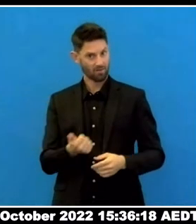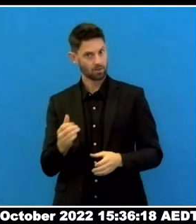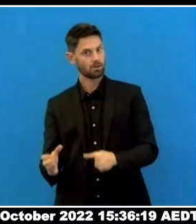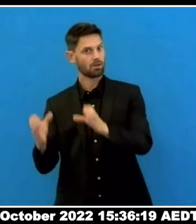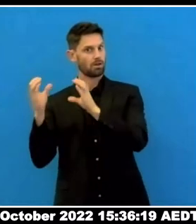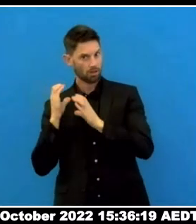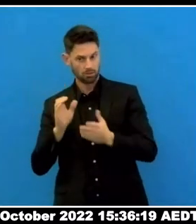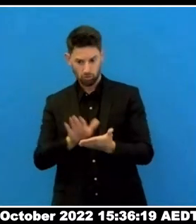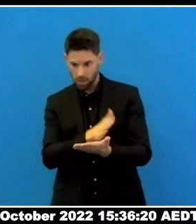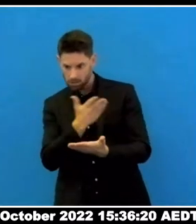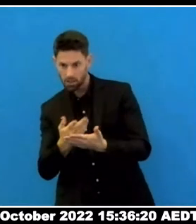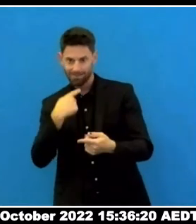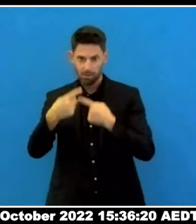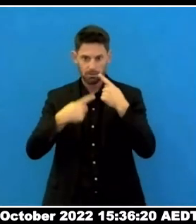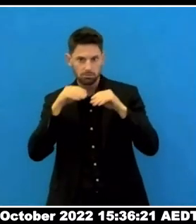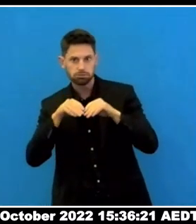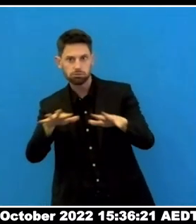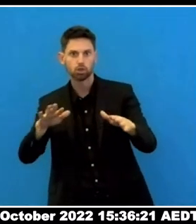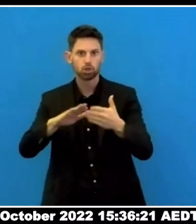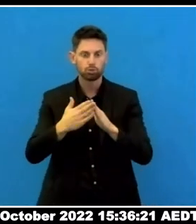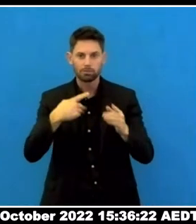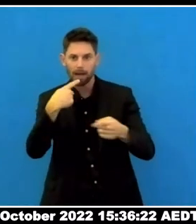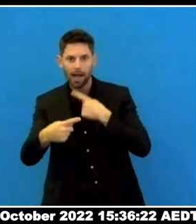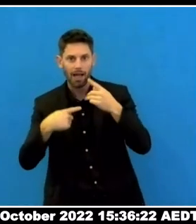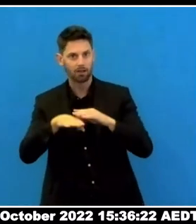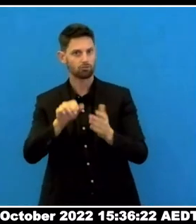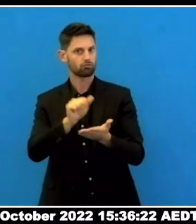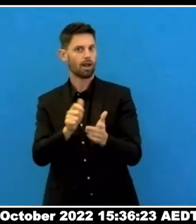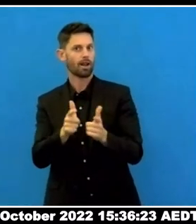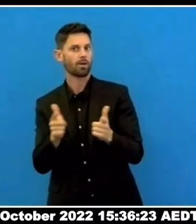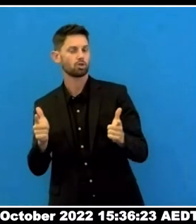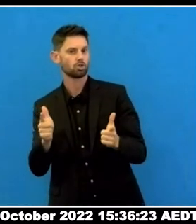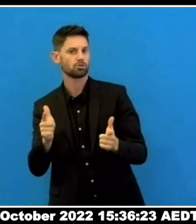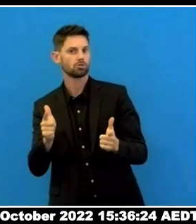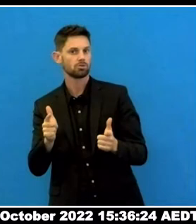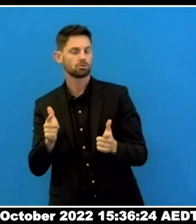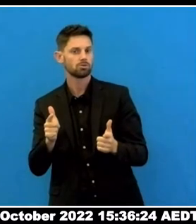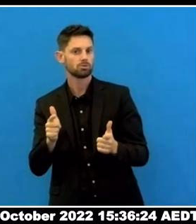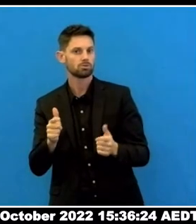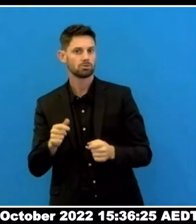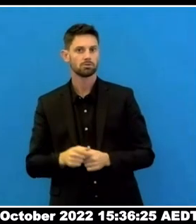We got the trust too, sorry to say that. Interpreters over the phone as I say, as I mentioned it,